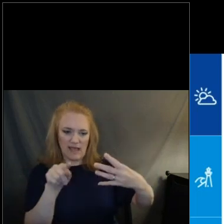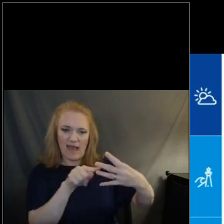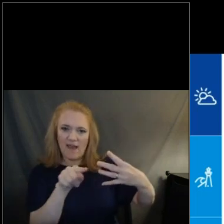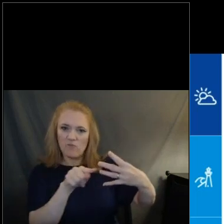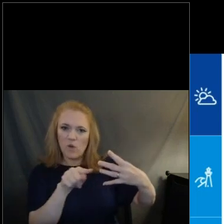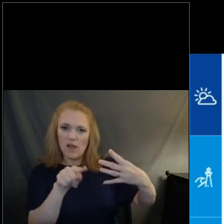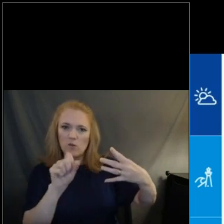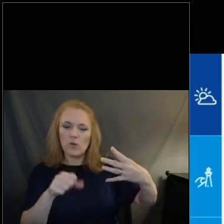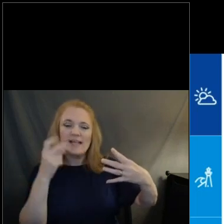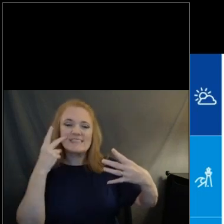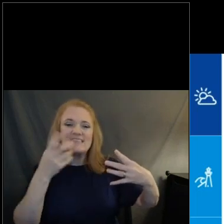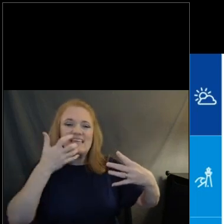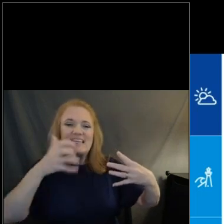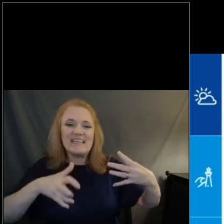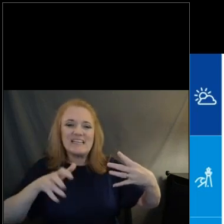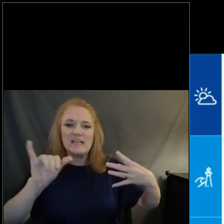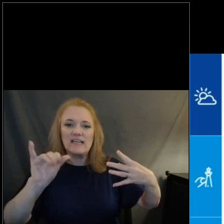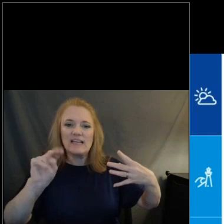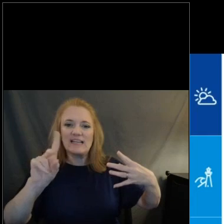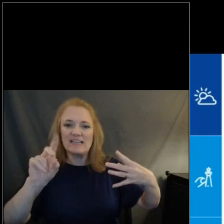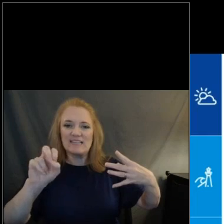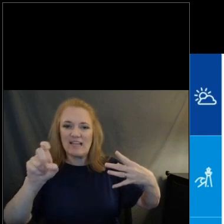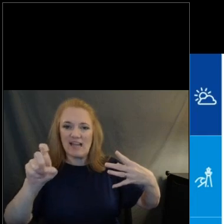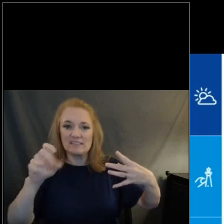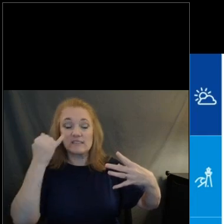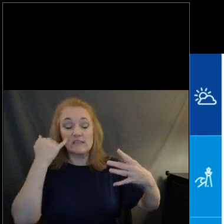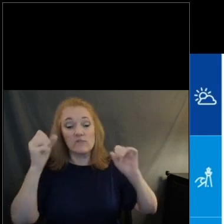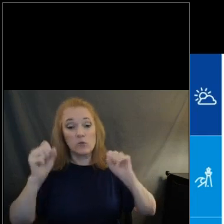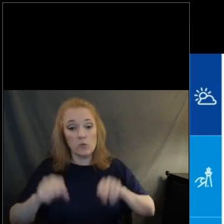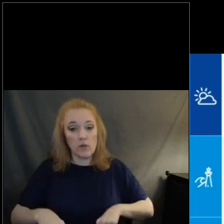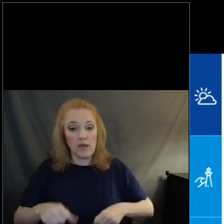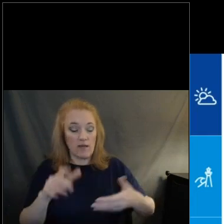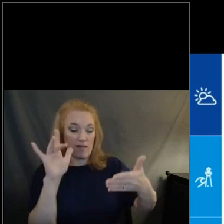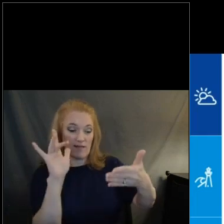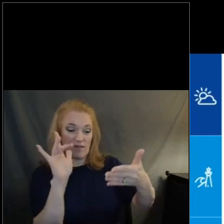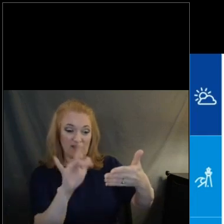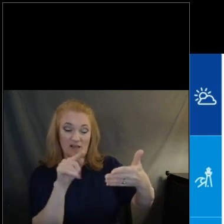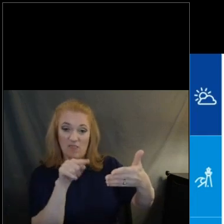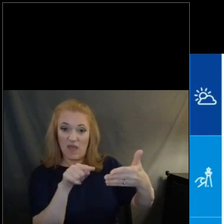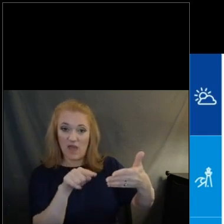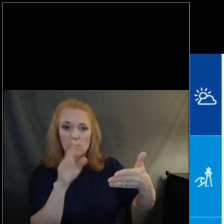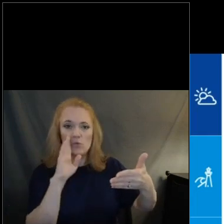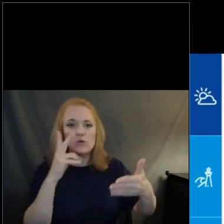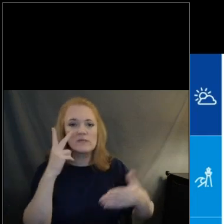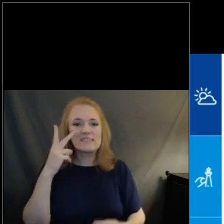Heat Index topic. If you click on that, it'll bring you to heat index forecasts for days three